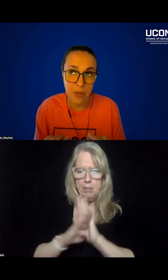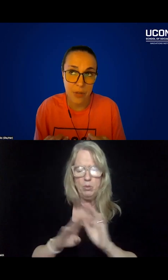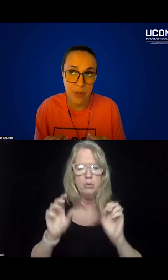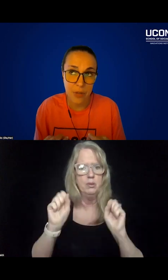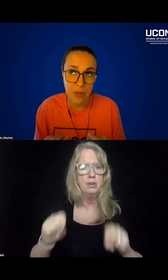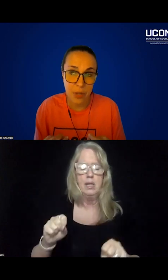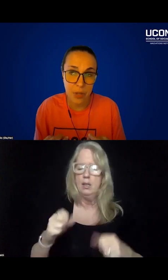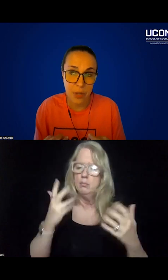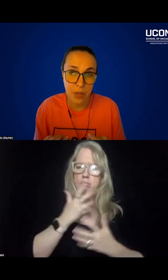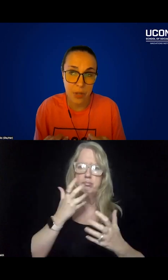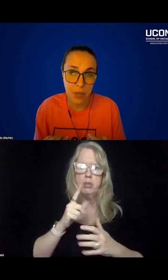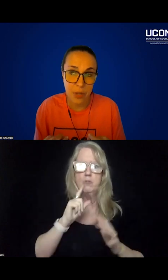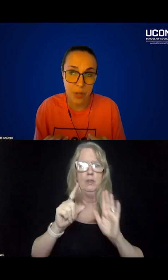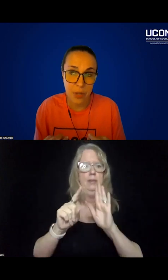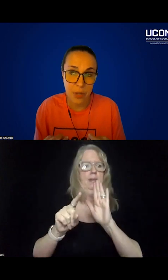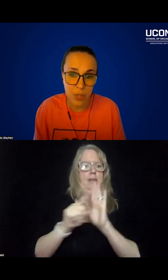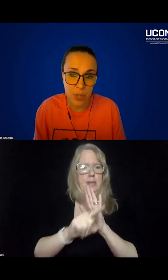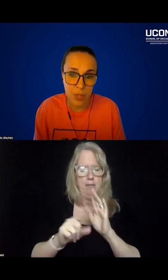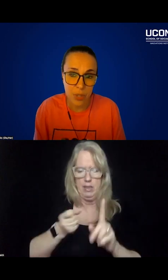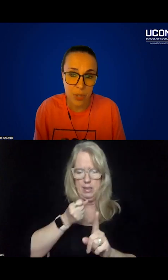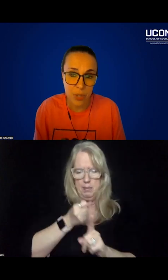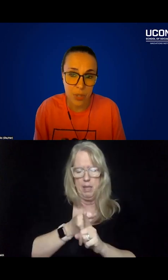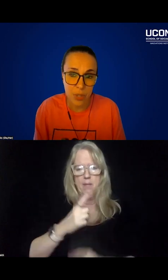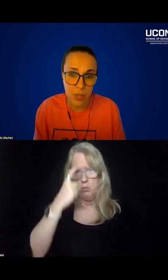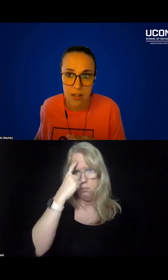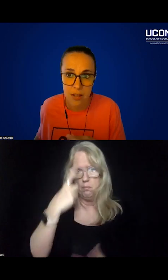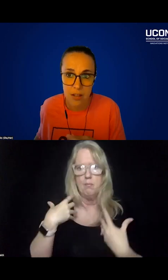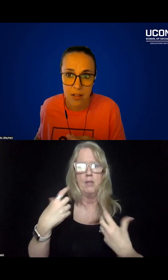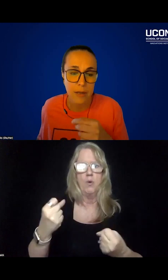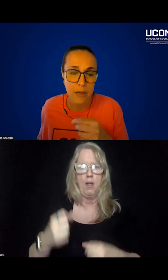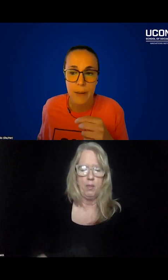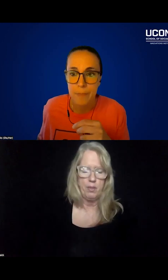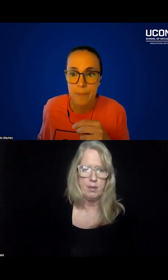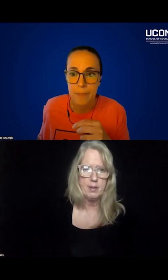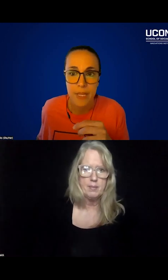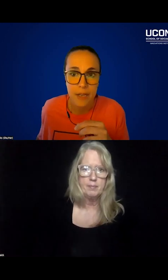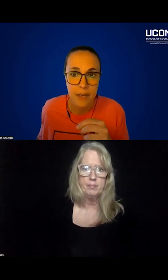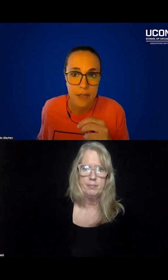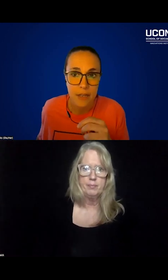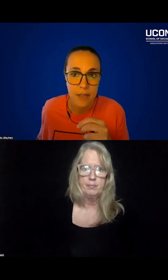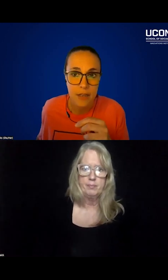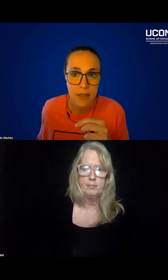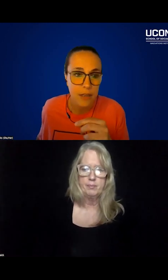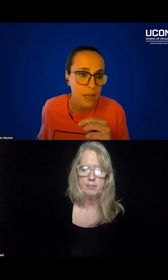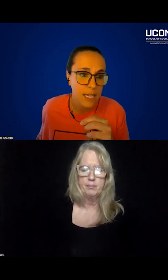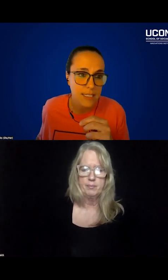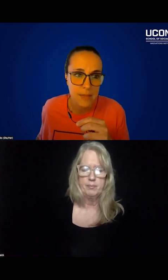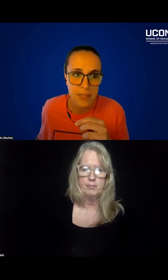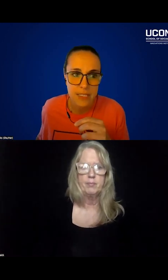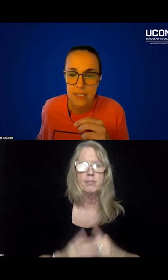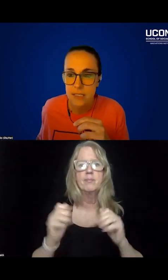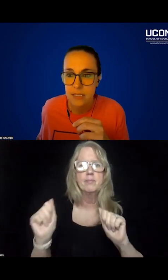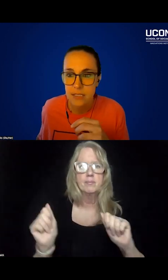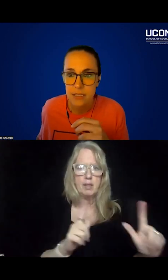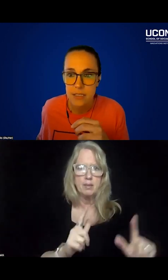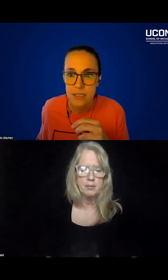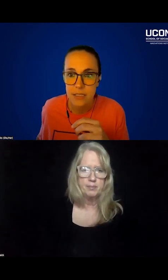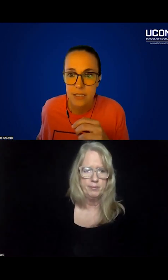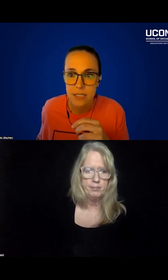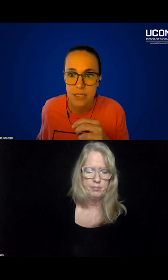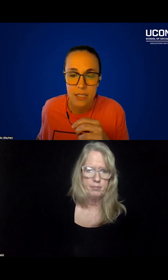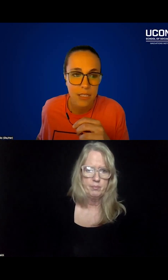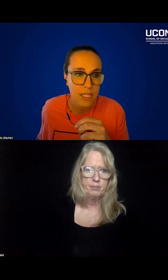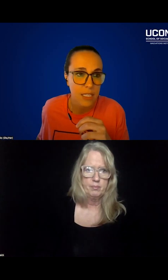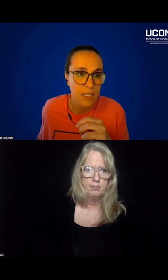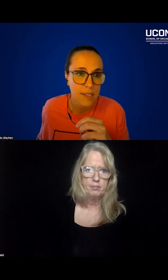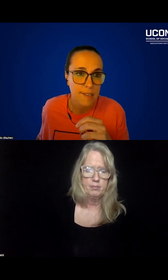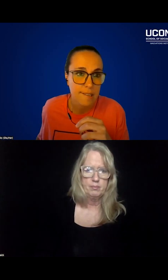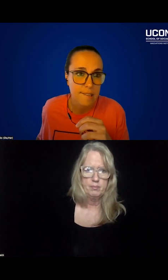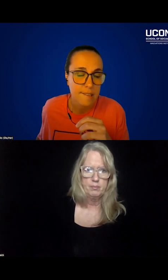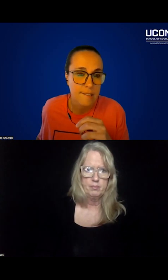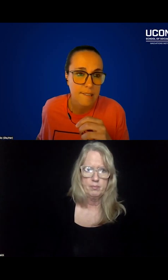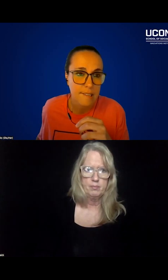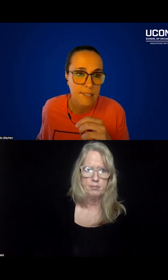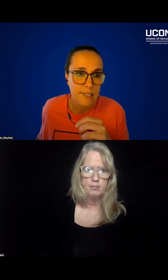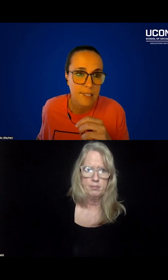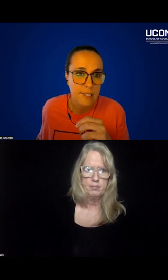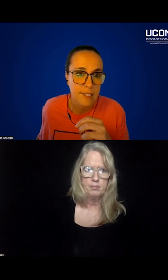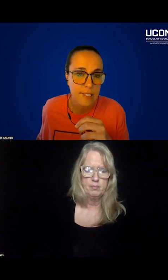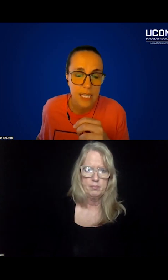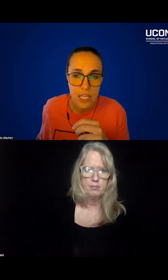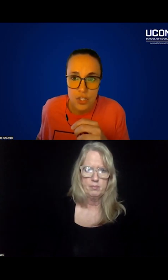REALLY NEGATIVE IMPACT ON MENTAL HEALTH. NEXT SLIDE, PLEASE.